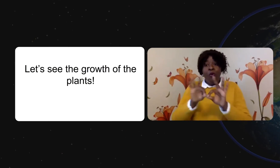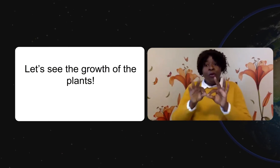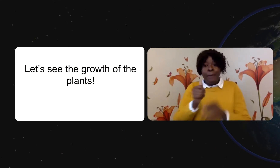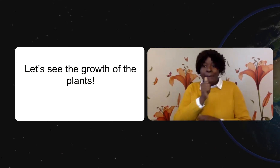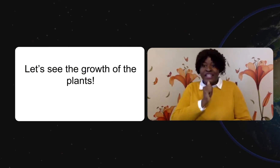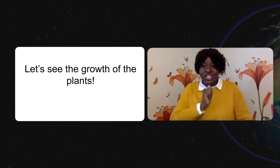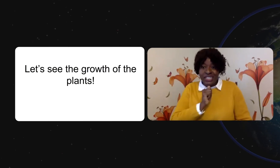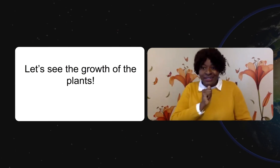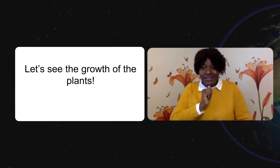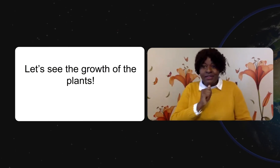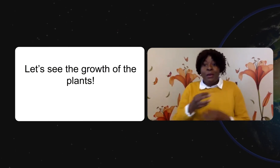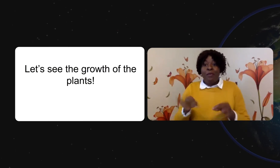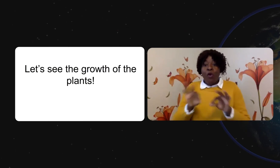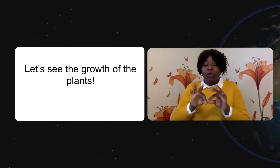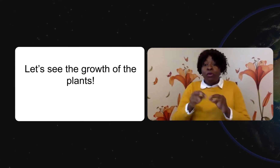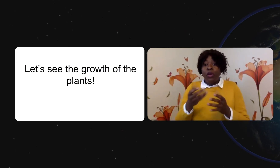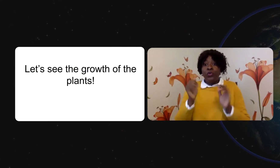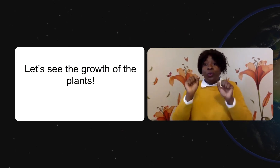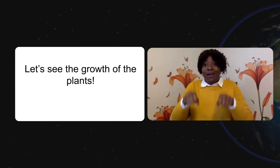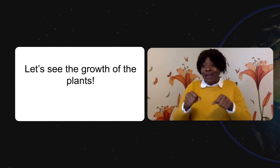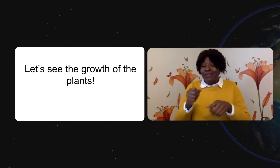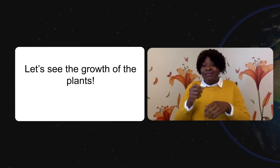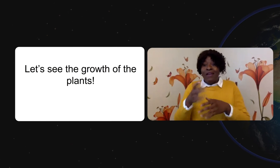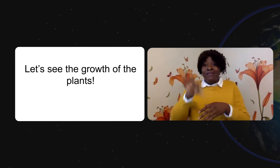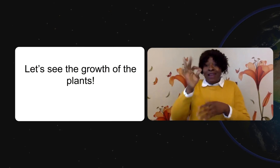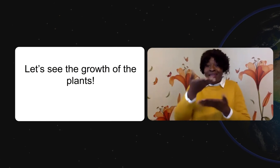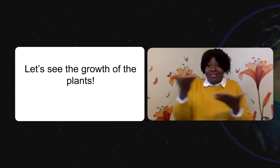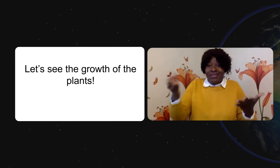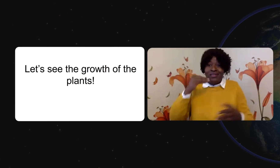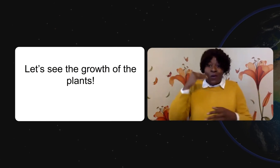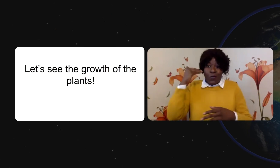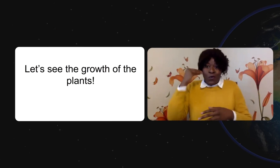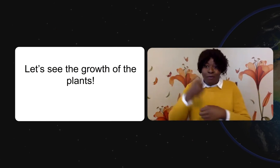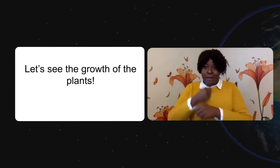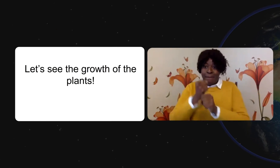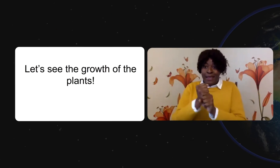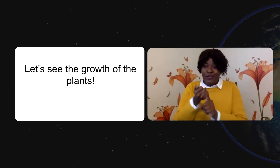You have to be patient.